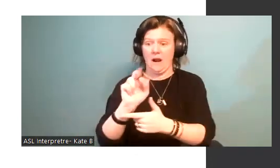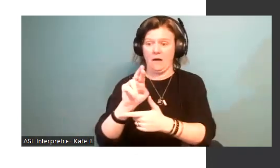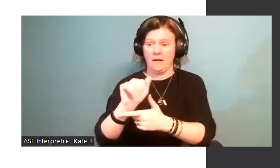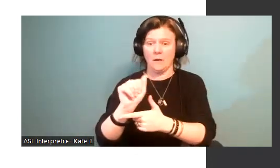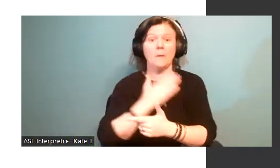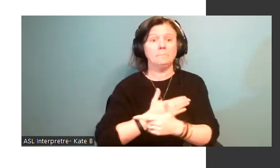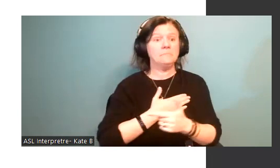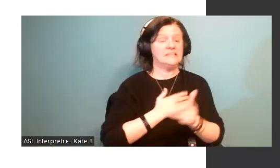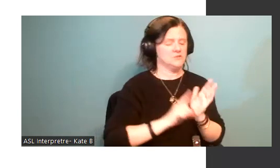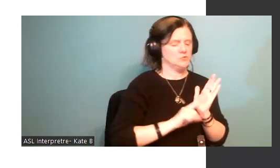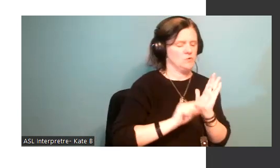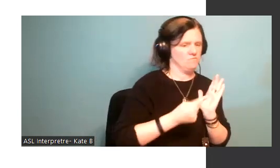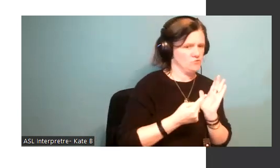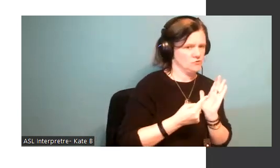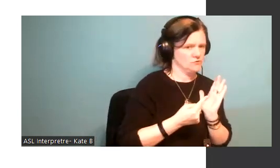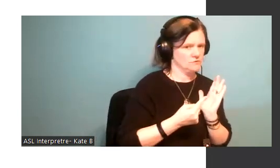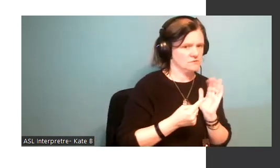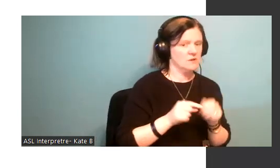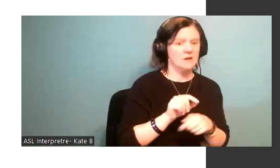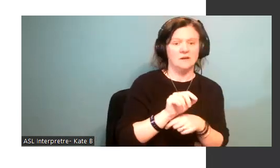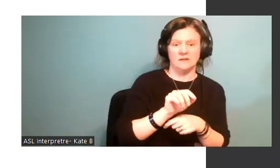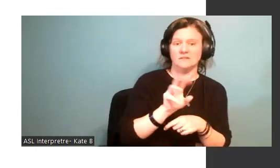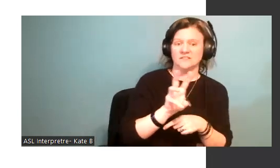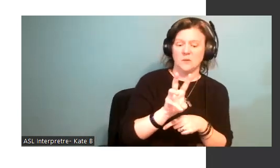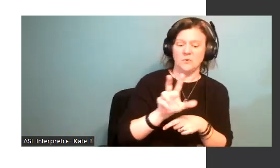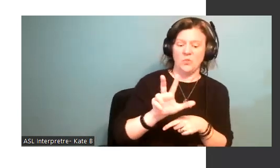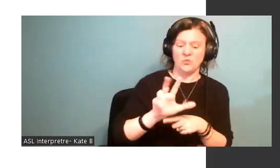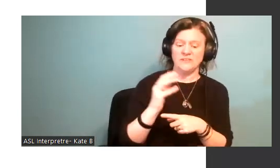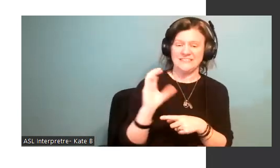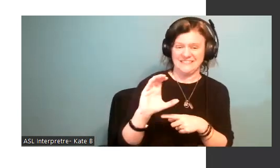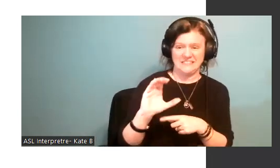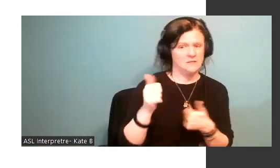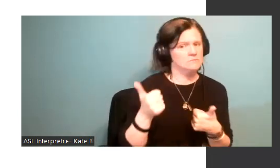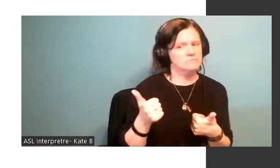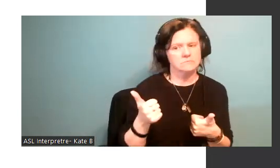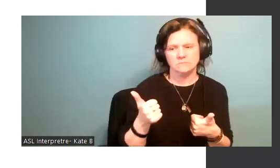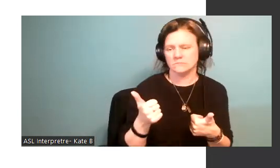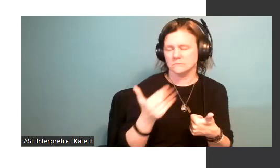It is not like HTML where it is part of a language. So, that's why we bring this up and